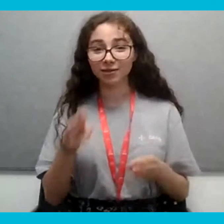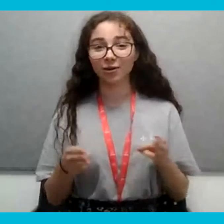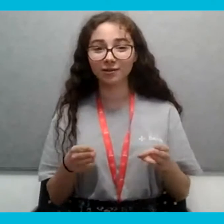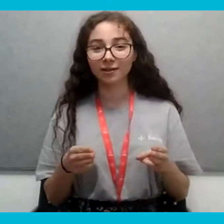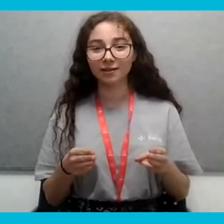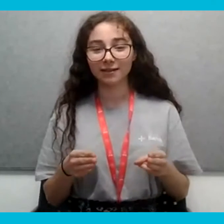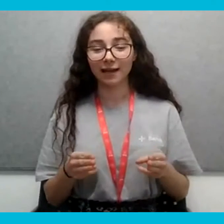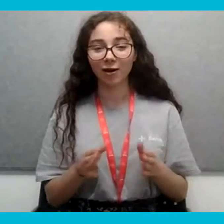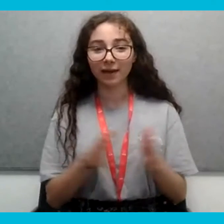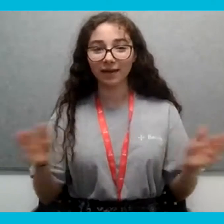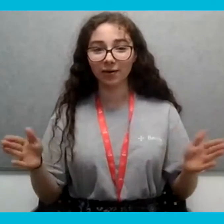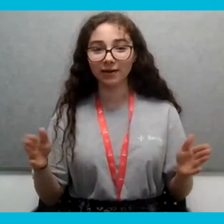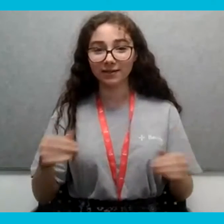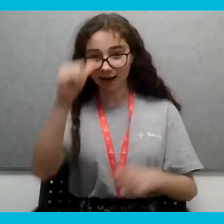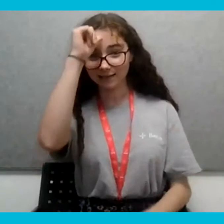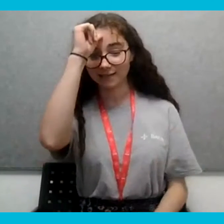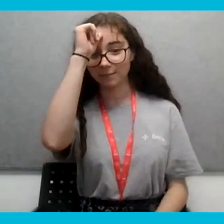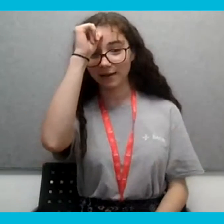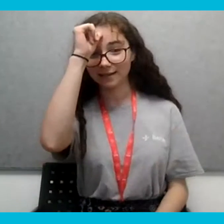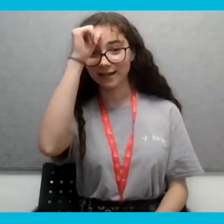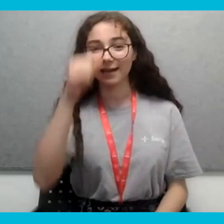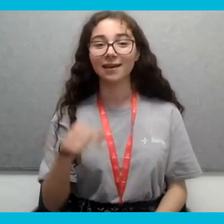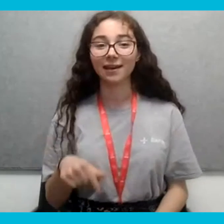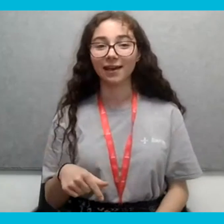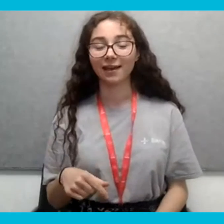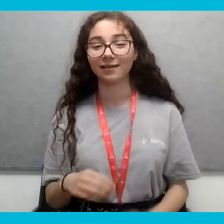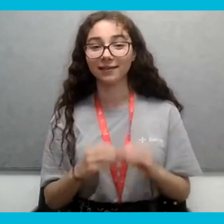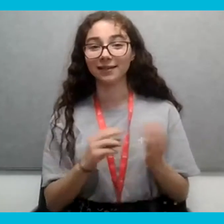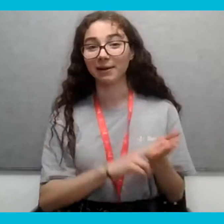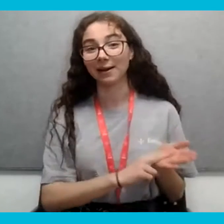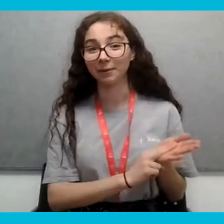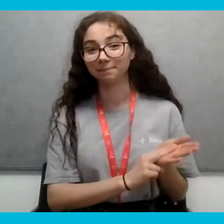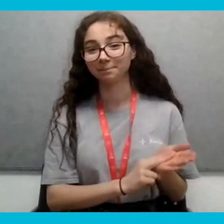Makaton to help increase the accessibility here in the Baylab.